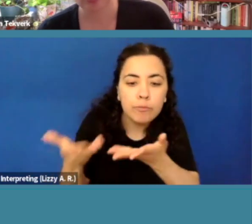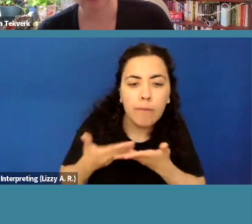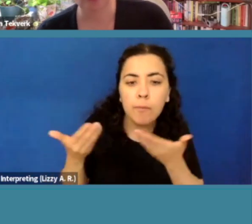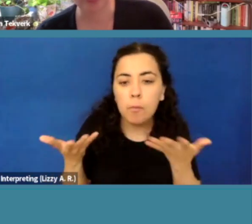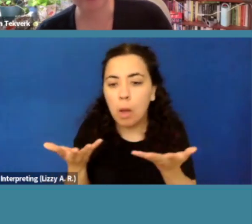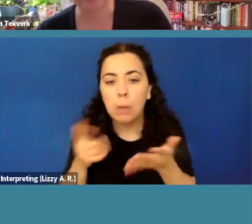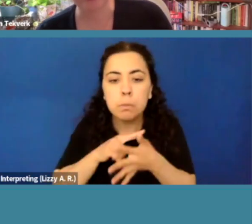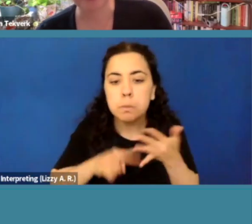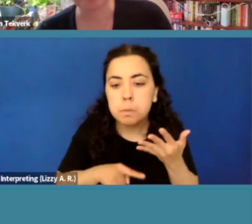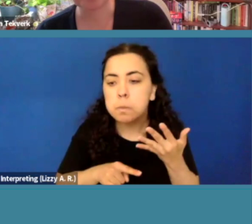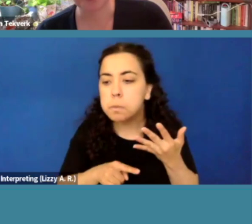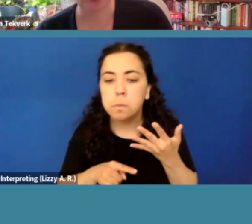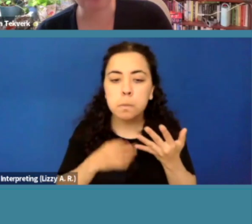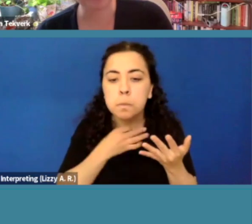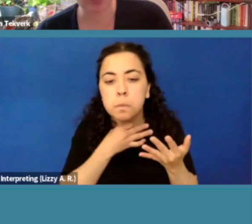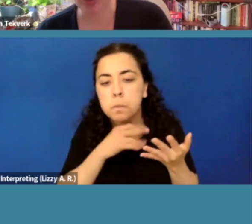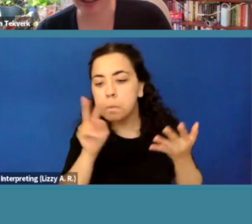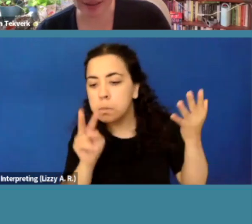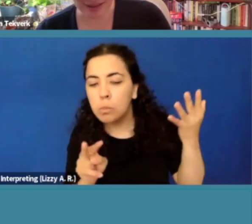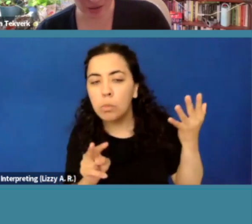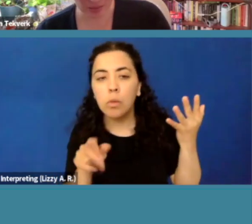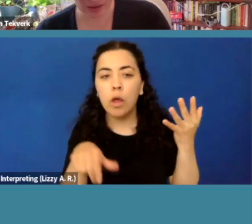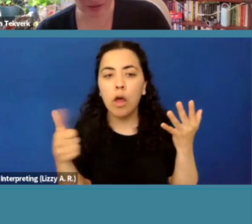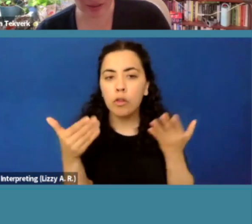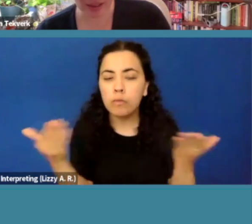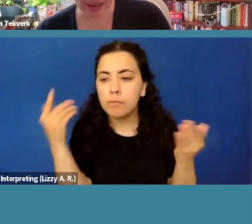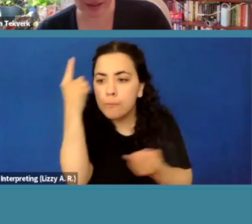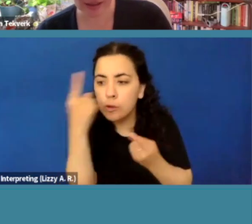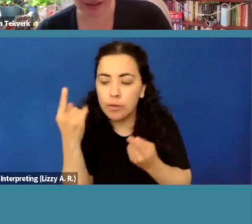what might they want to consider when they're visiting?